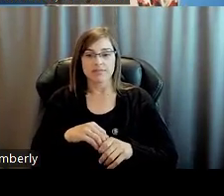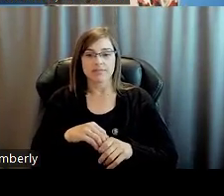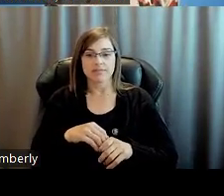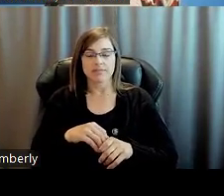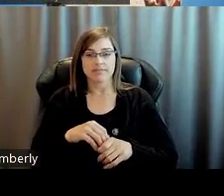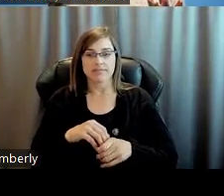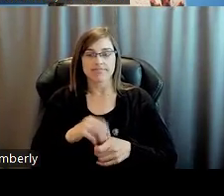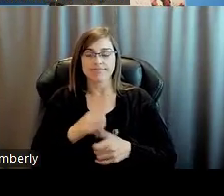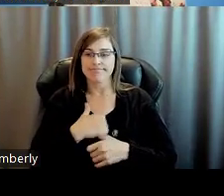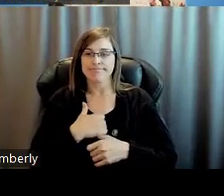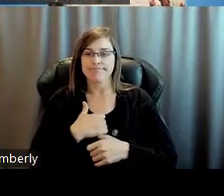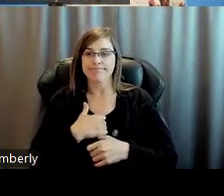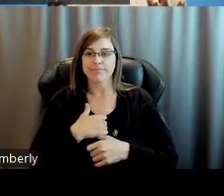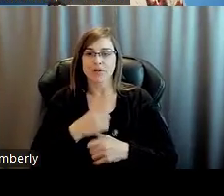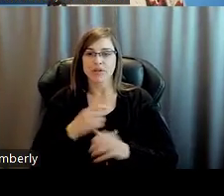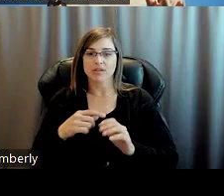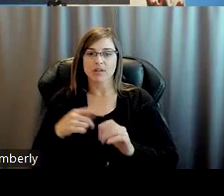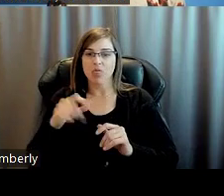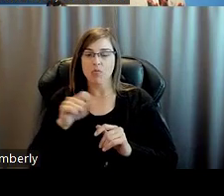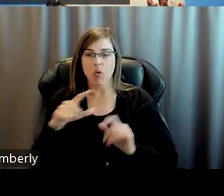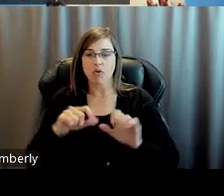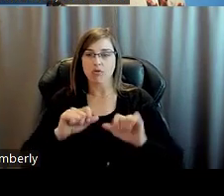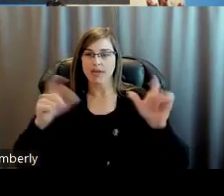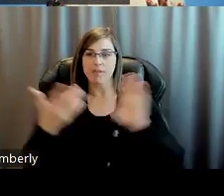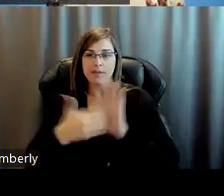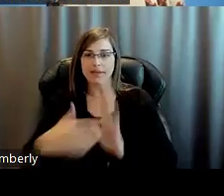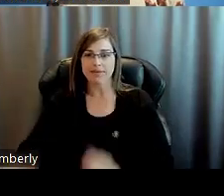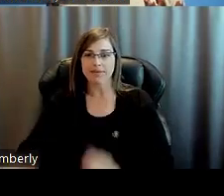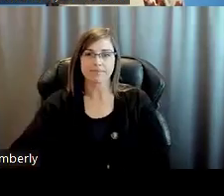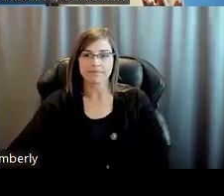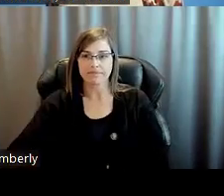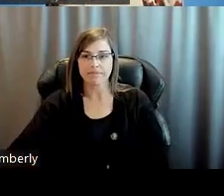Sorry, poll showing. So the presenters will be covering a short overview